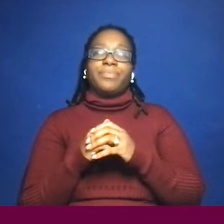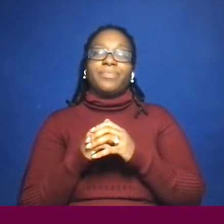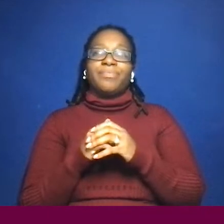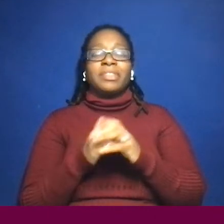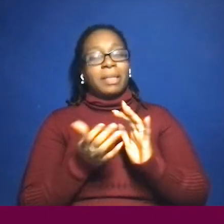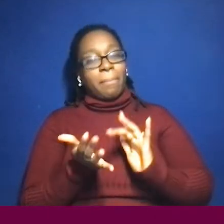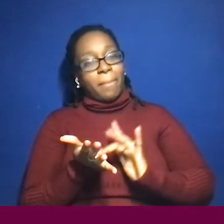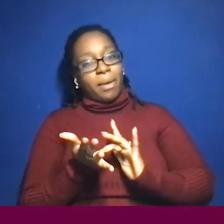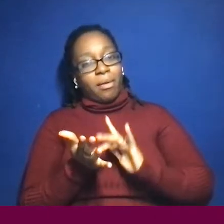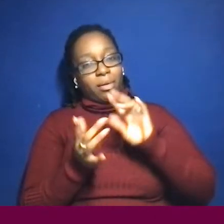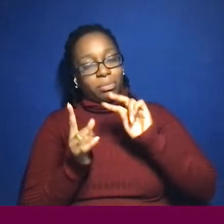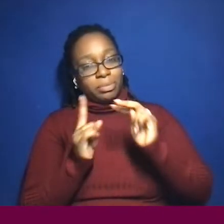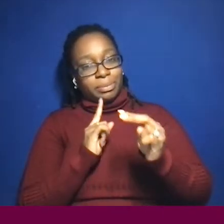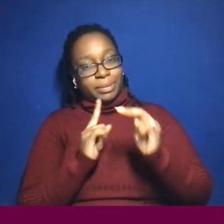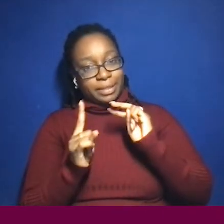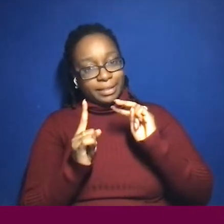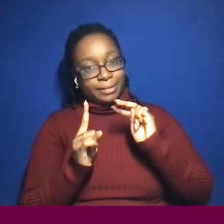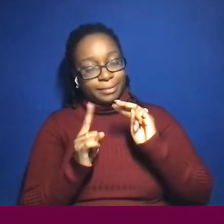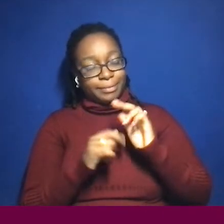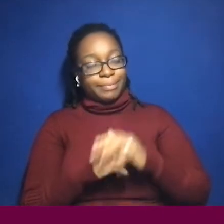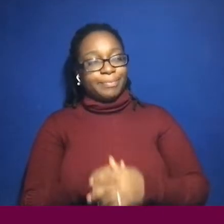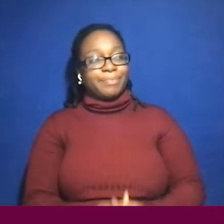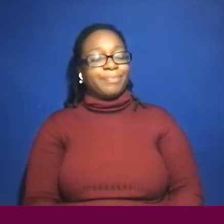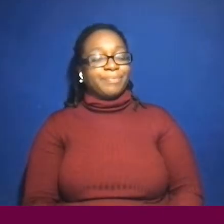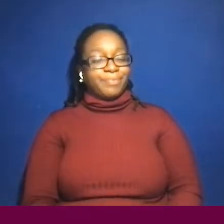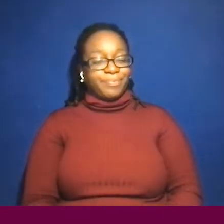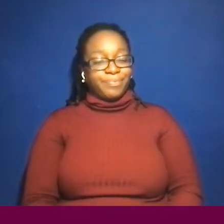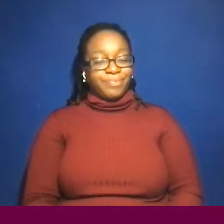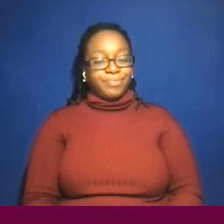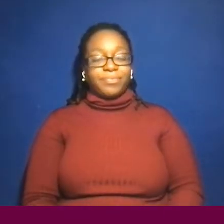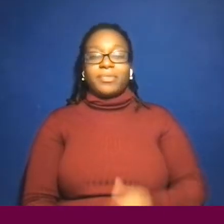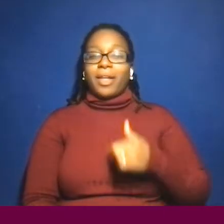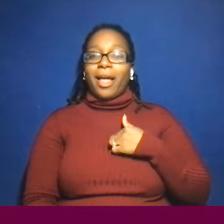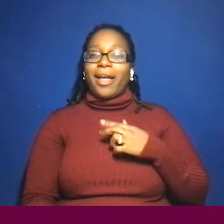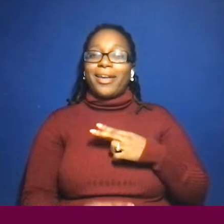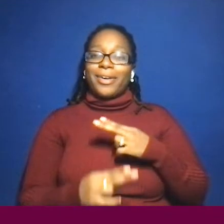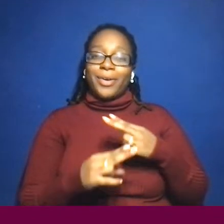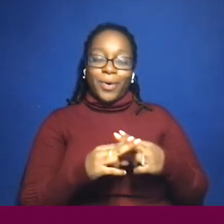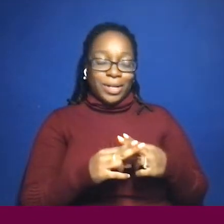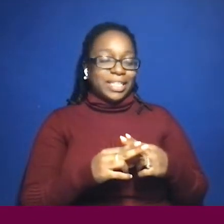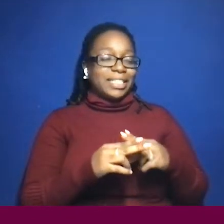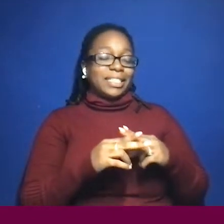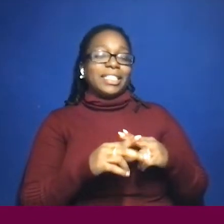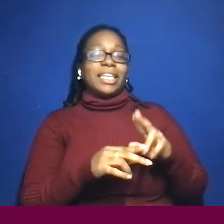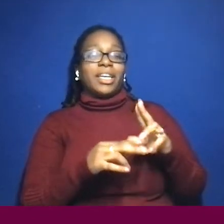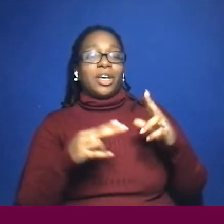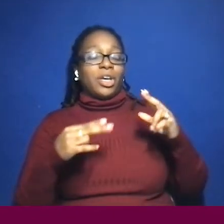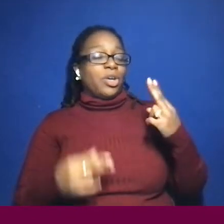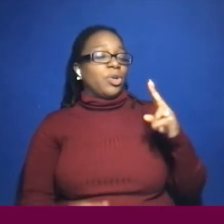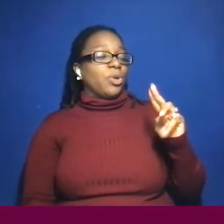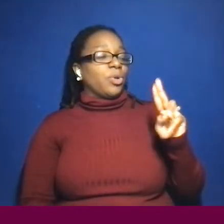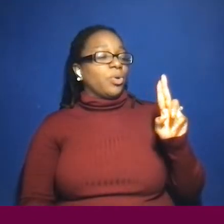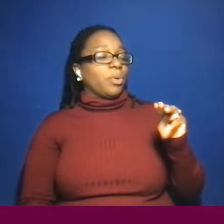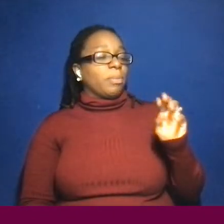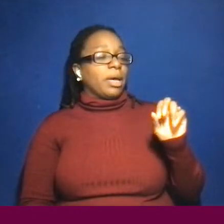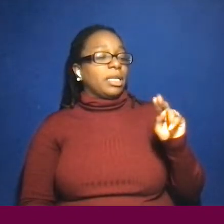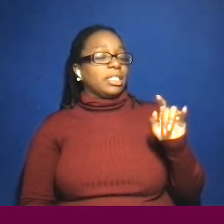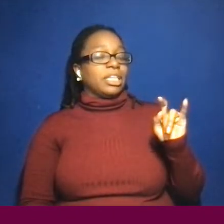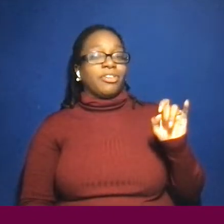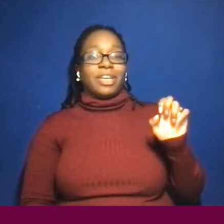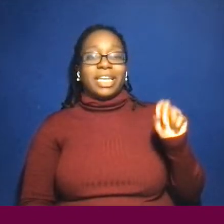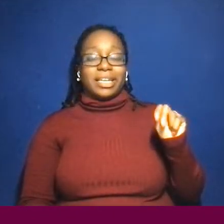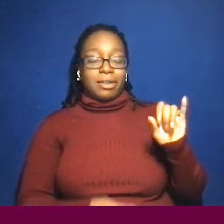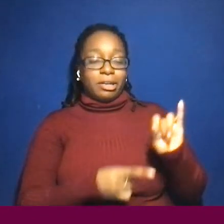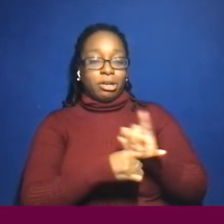the industrial... I call it the humanitarian industrial complex. How can we move all of that